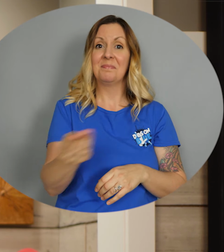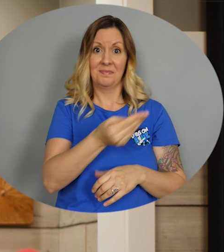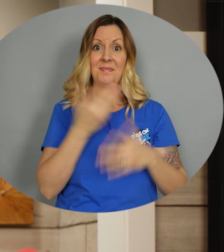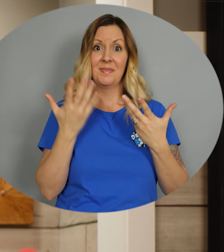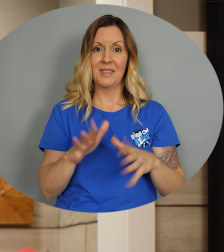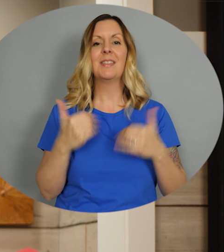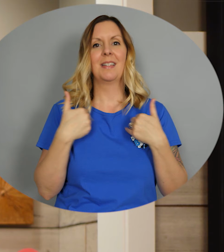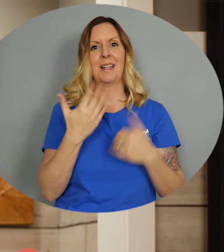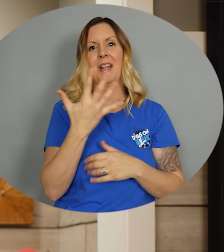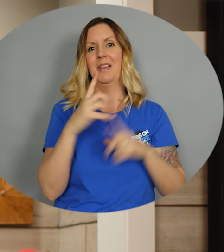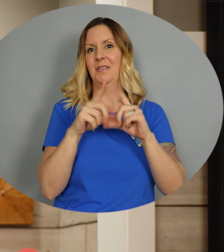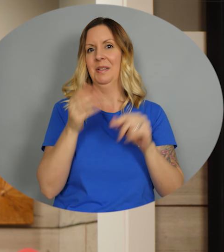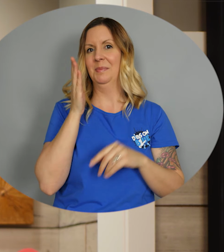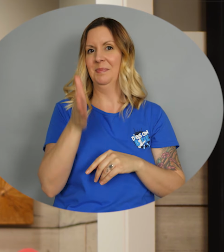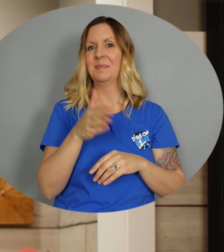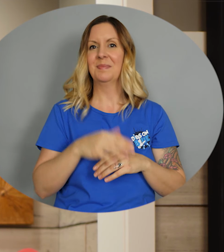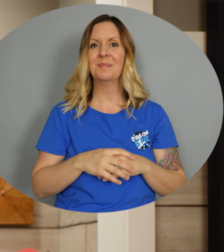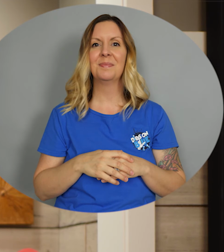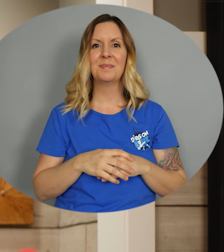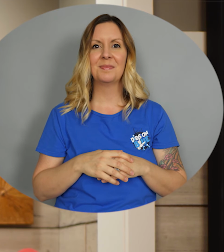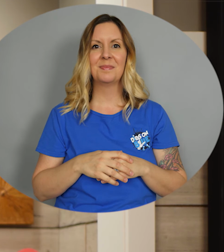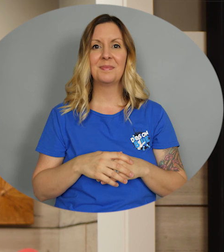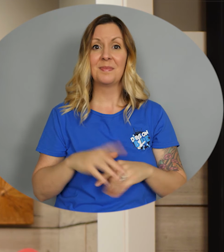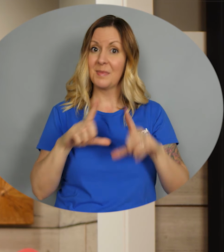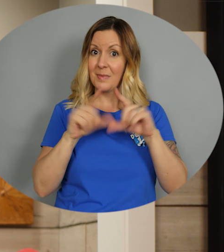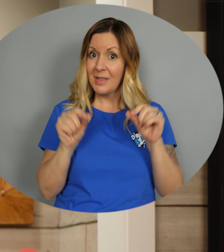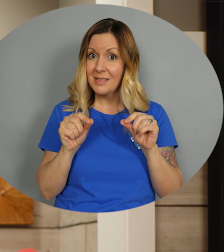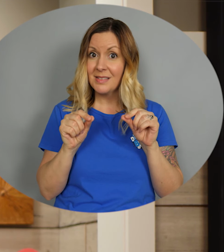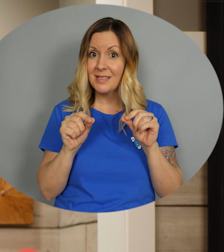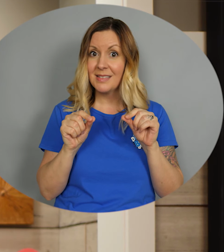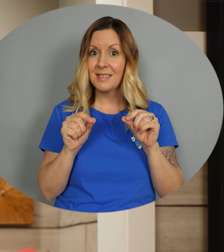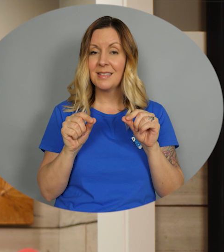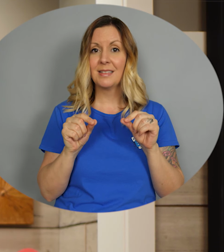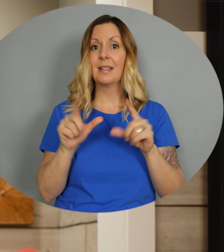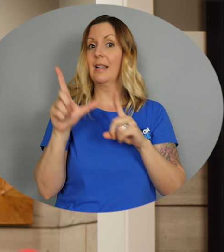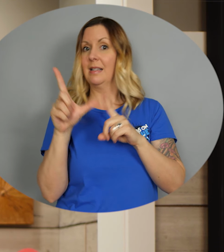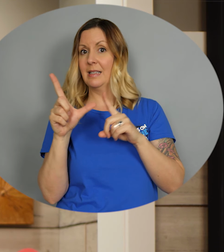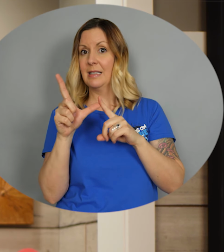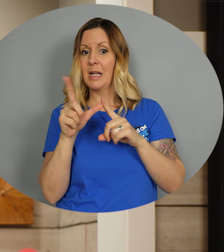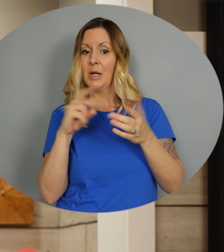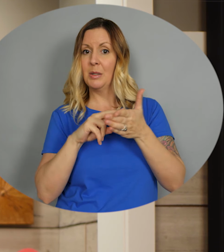me when you’re all done everyone will have 5 cards - something like this. And these represent